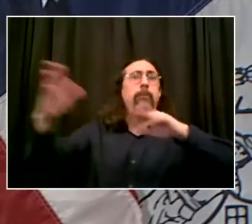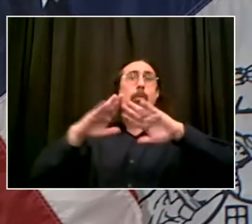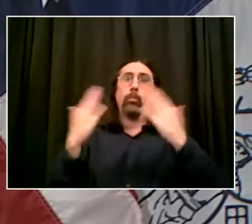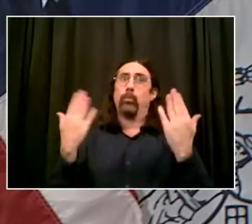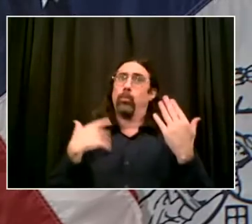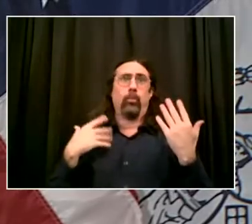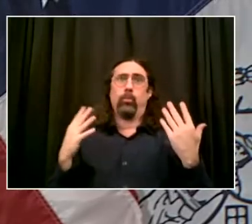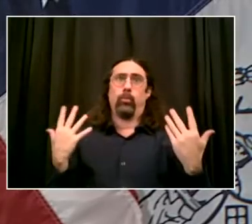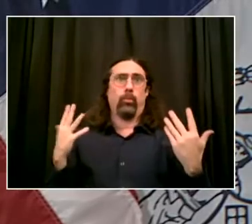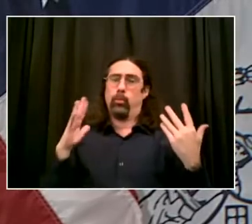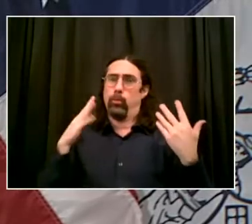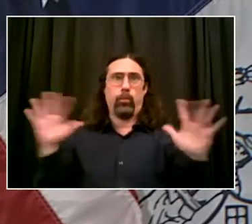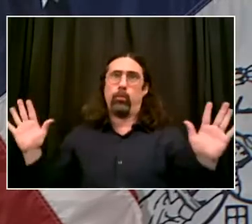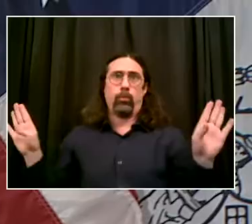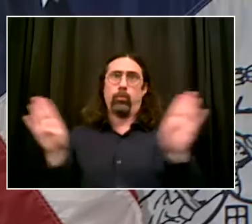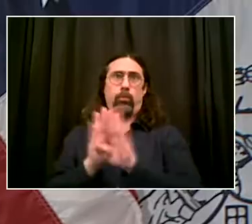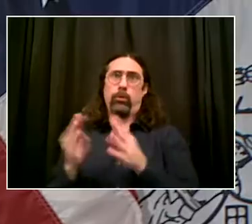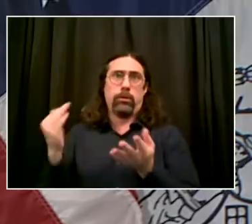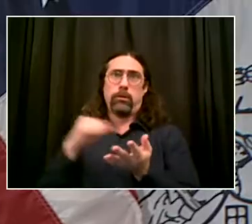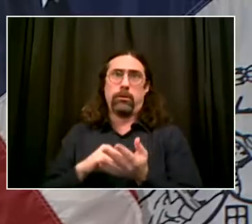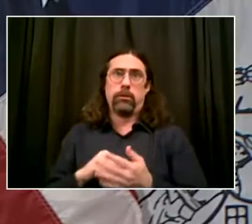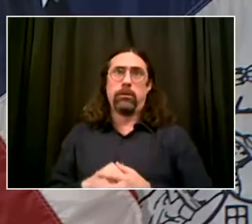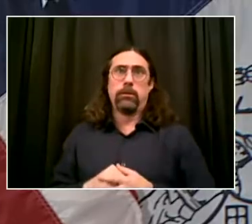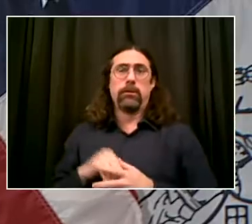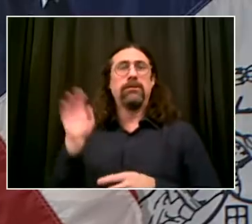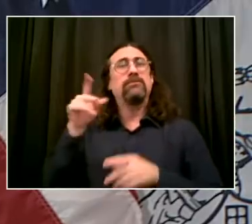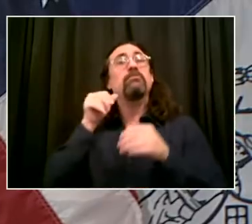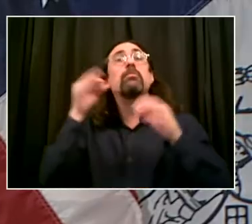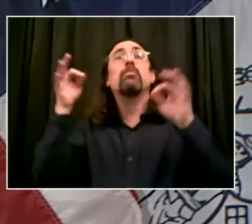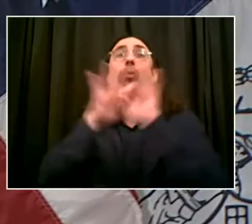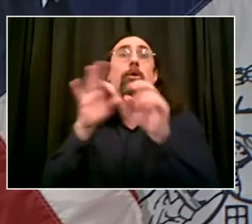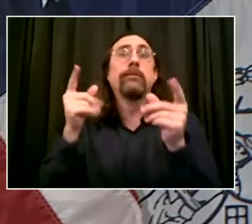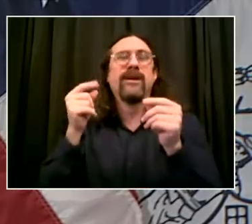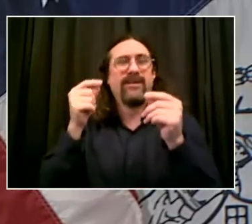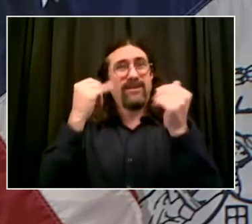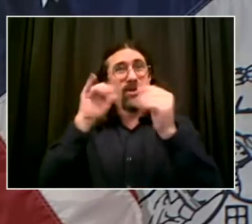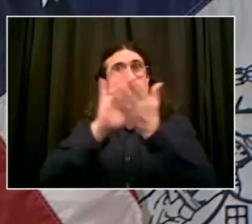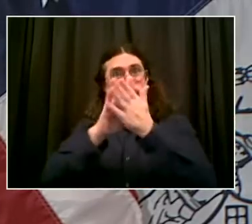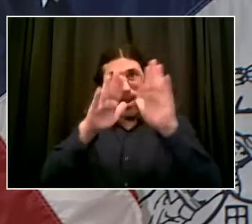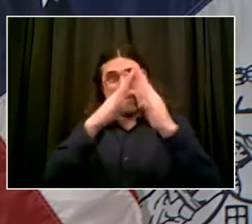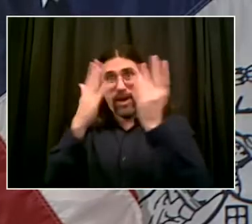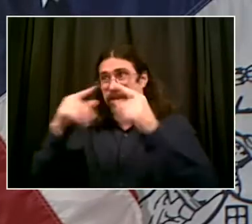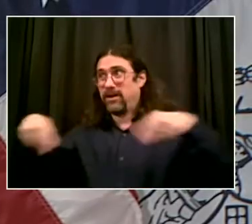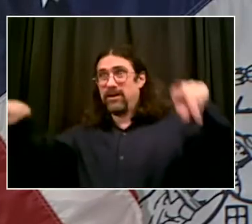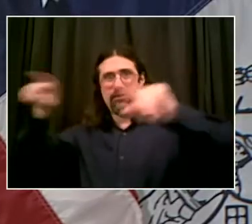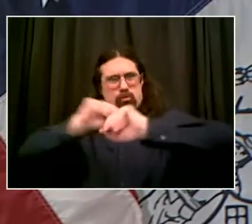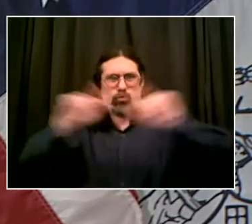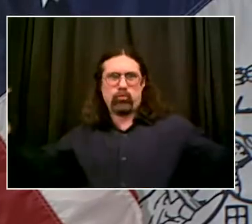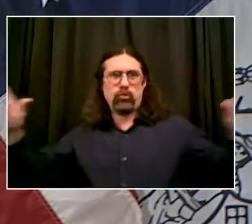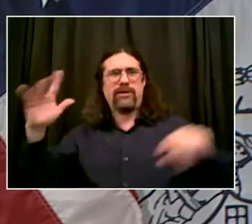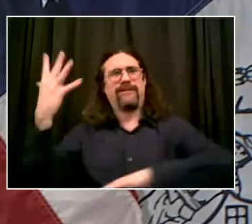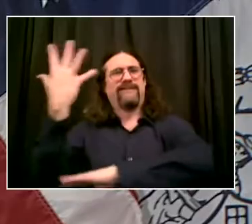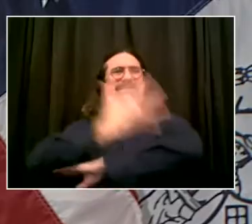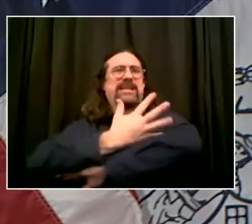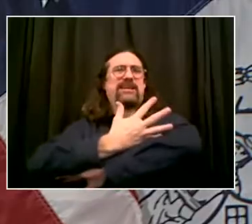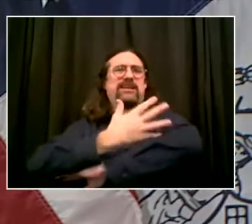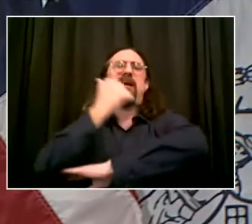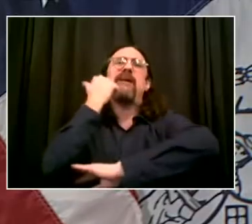I MOVE INCREASINGLY TO FIVE DAY A WEEK IN PERSON INSTRUCTION WHICH IS A SINGLE BIGGEST THING WE CAN N DODO HERE AND NOW TO